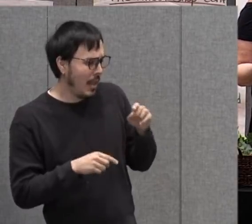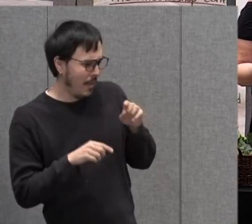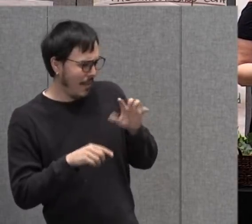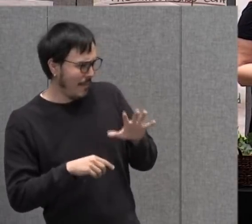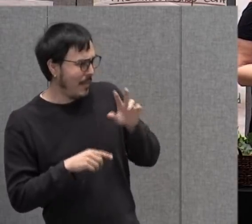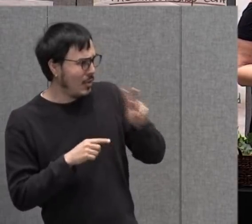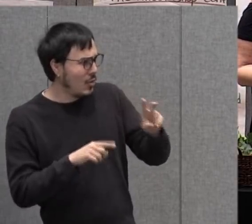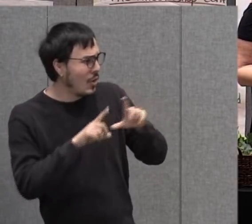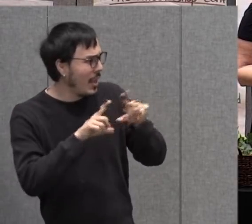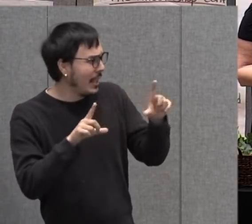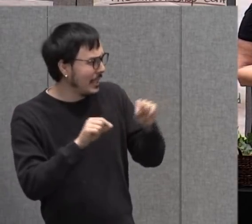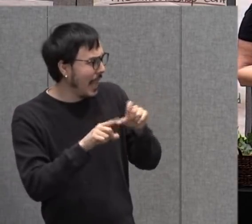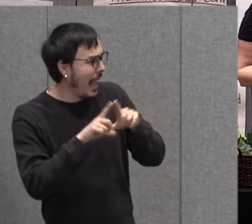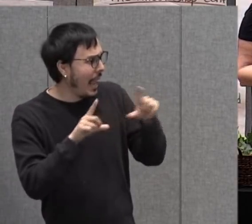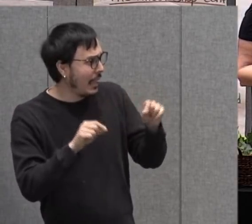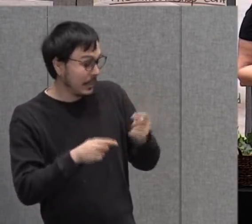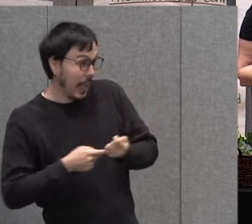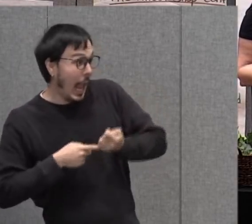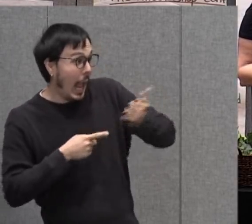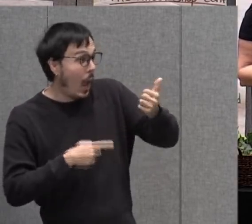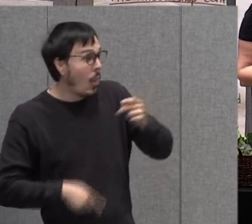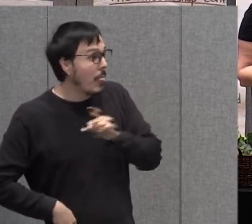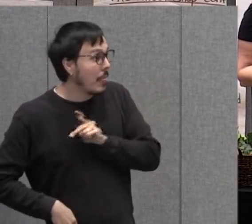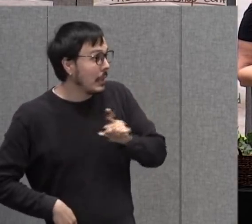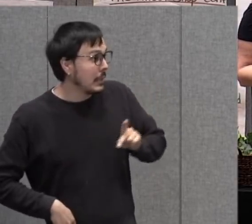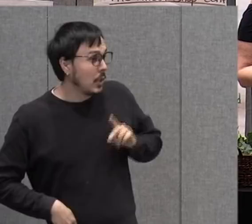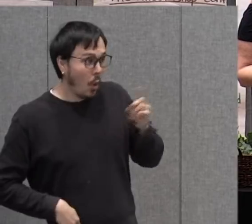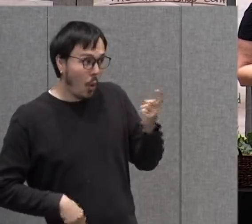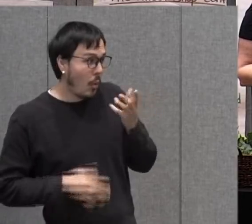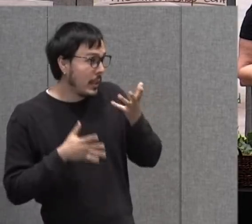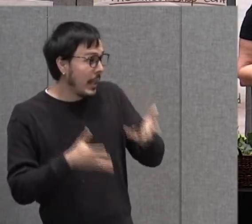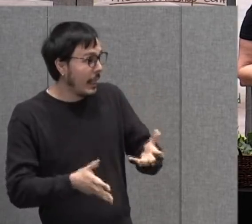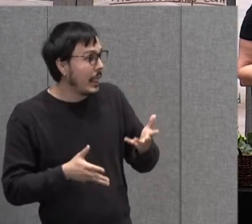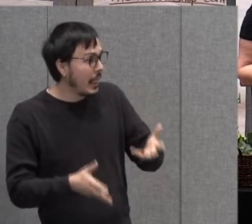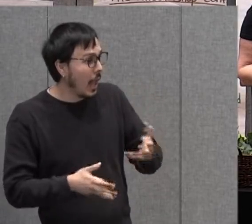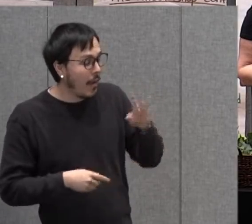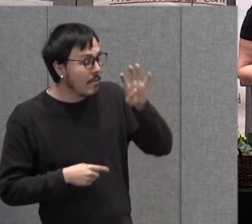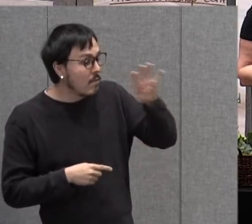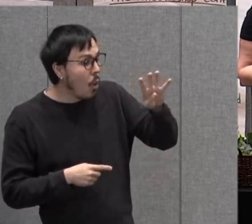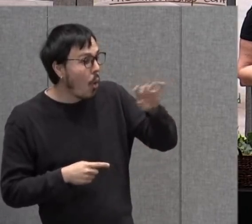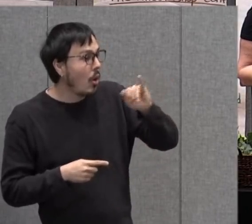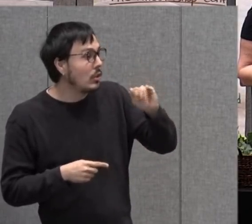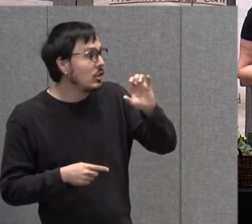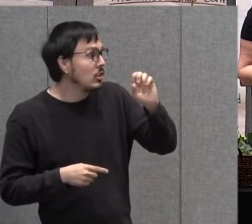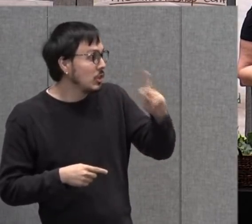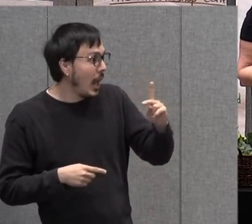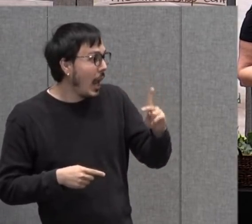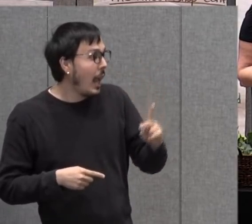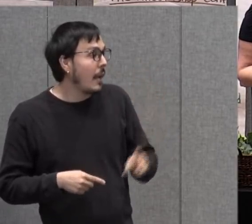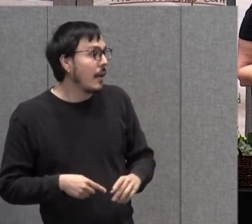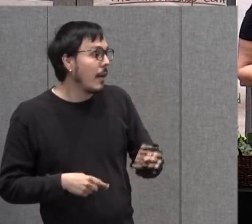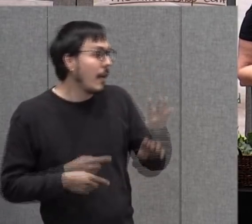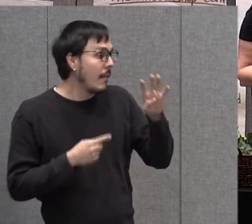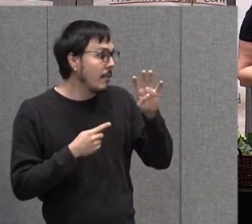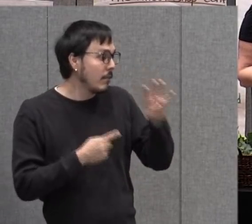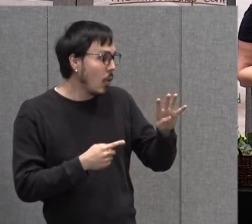when we remove those kings, we'd only have four of the jacks and four of the queens.